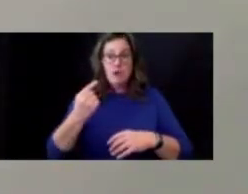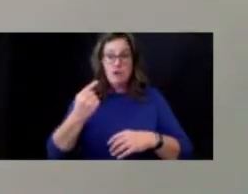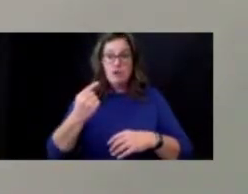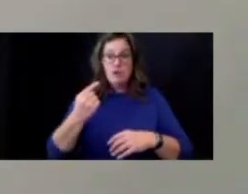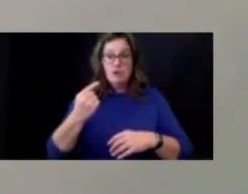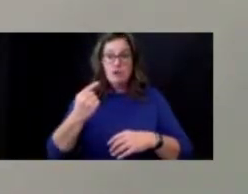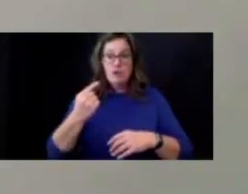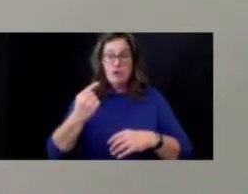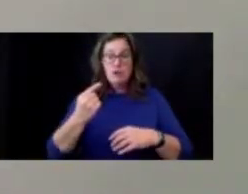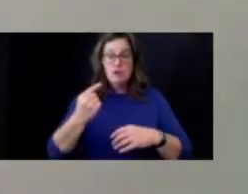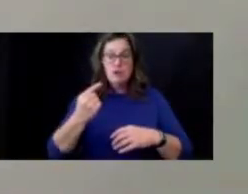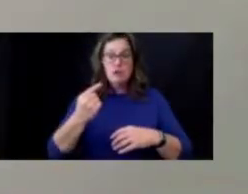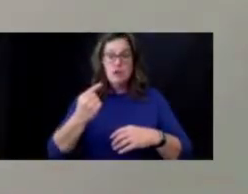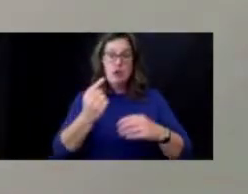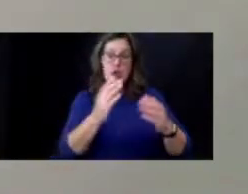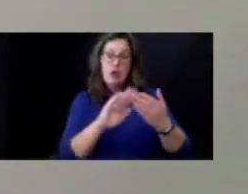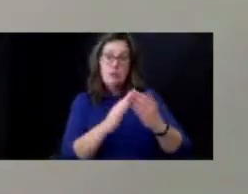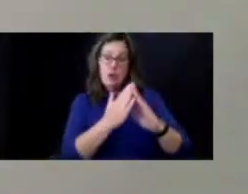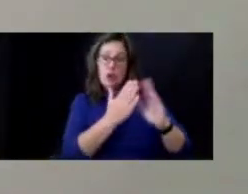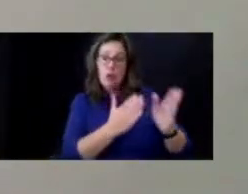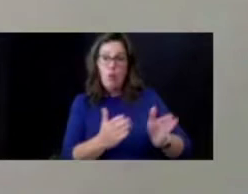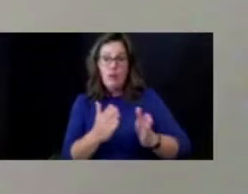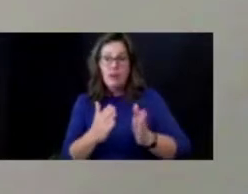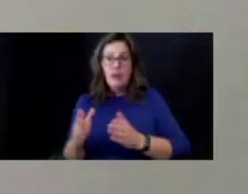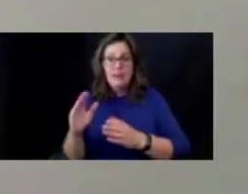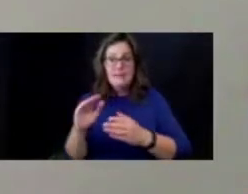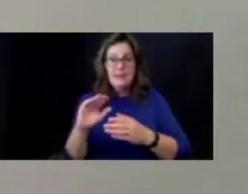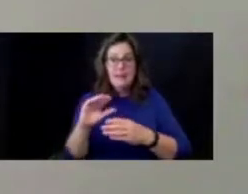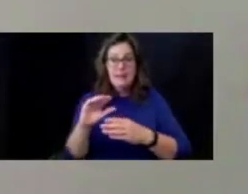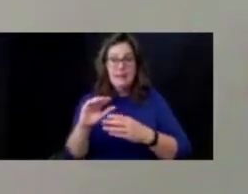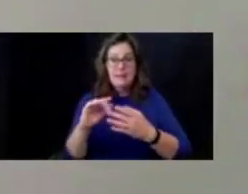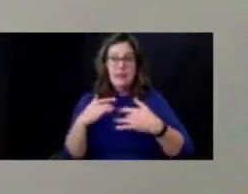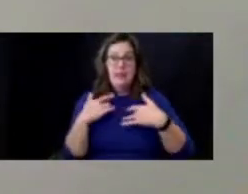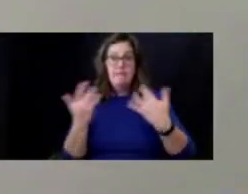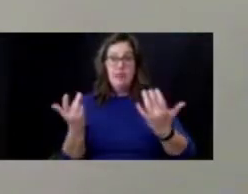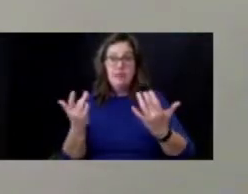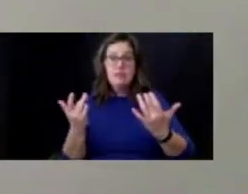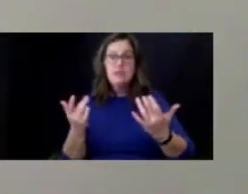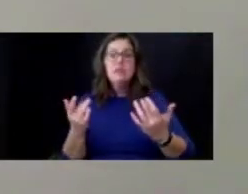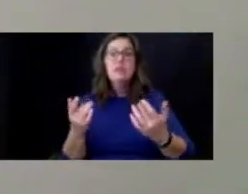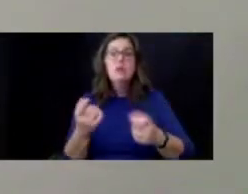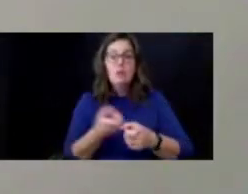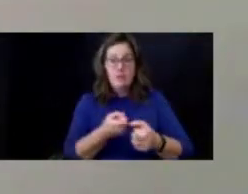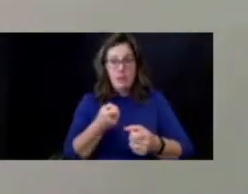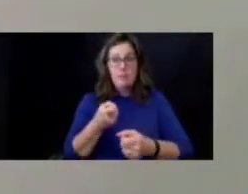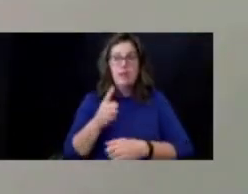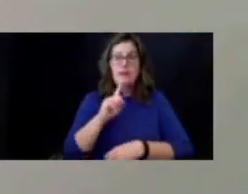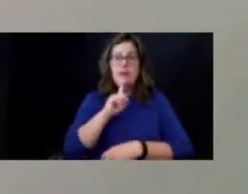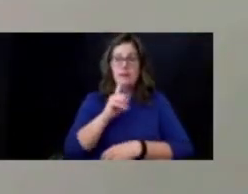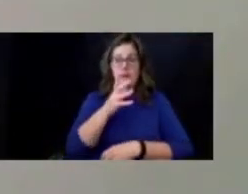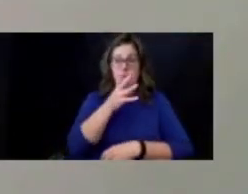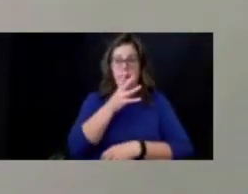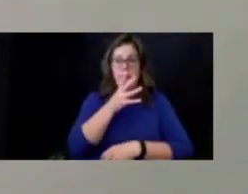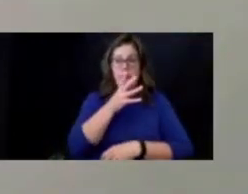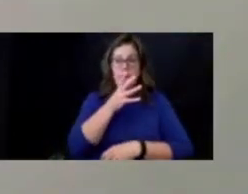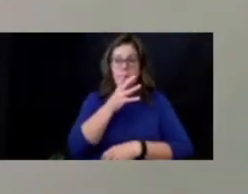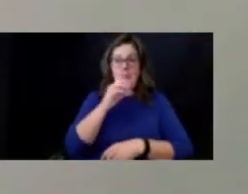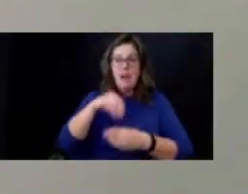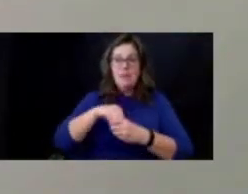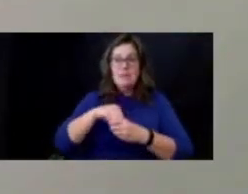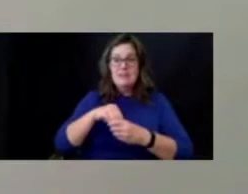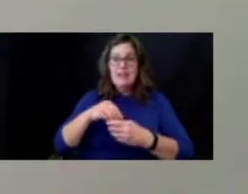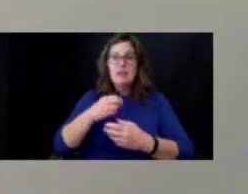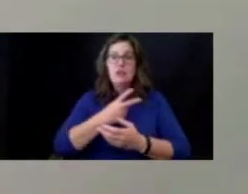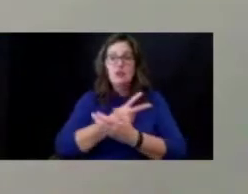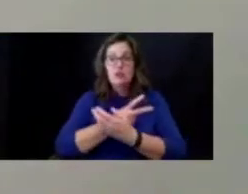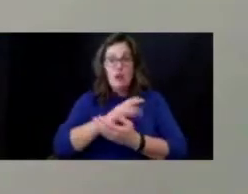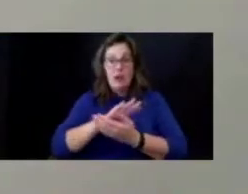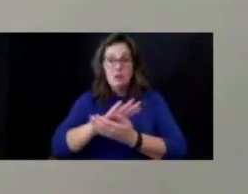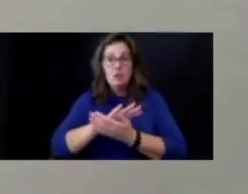community organizing events really came from being a mom i was in grad school here in fargo at ndsu